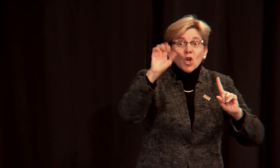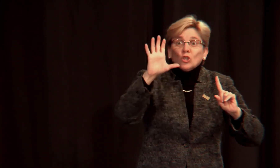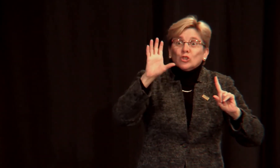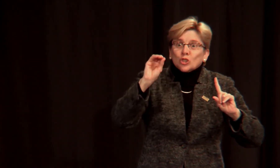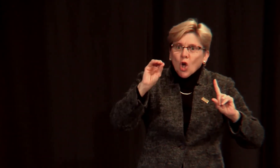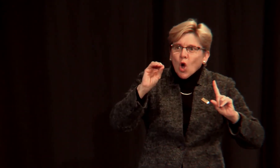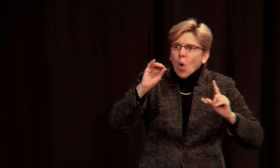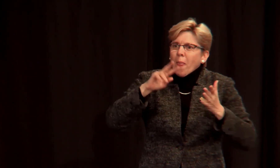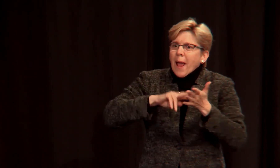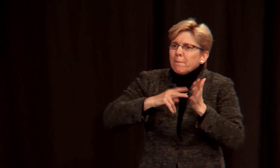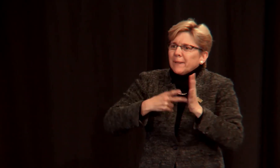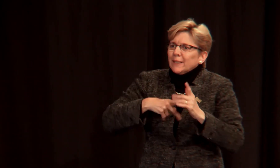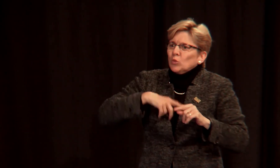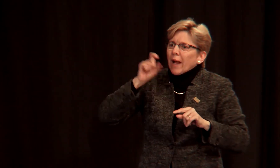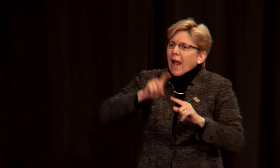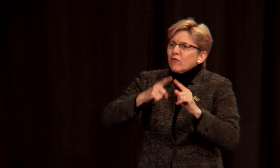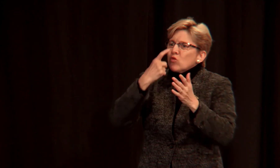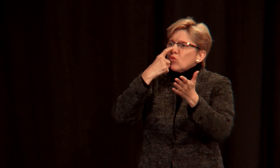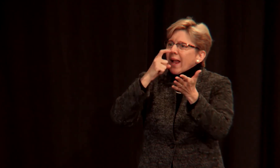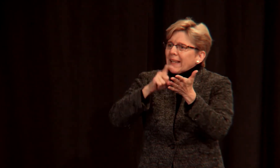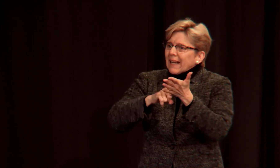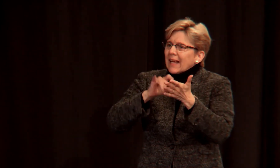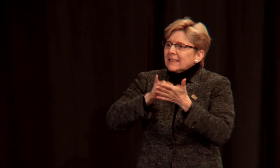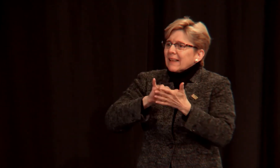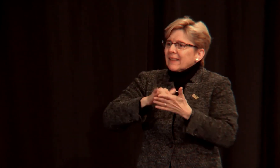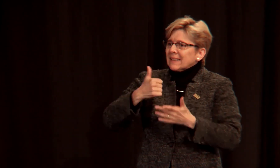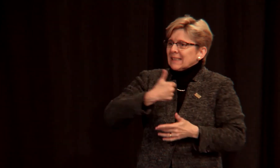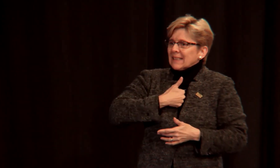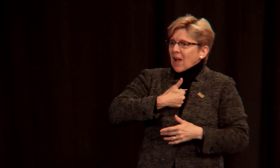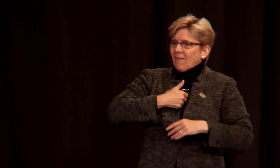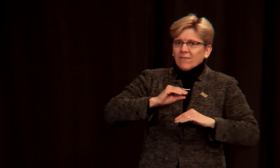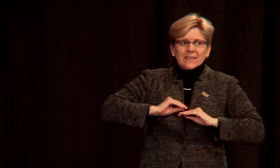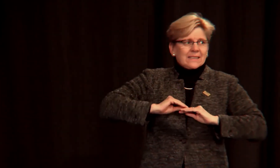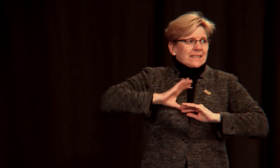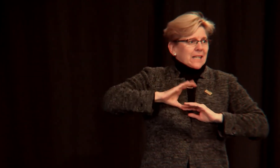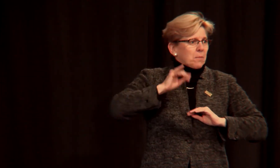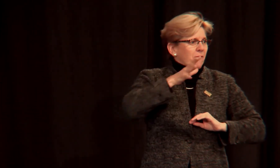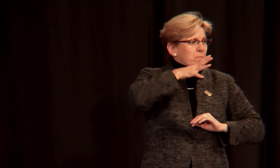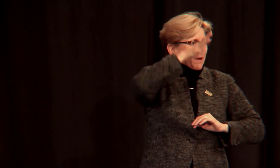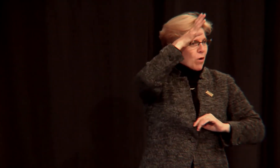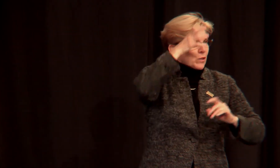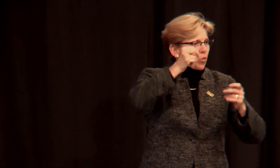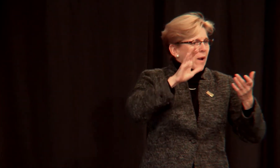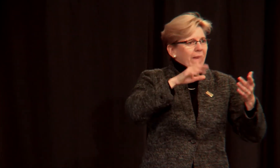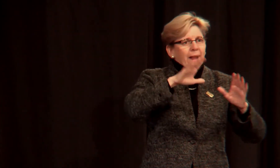So that means we have to recognize that the self-esteem of parents and